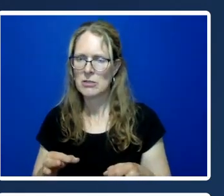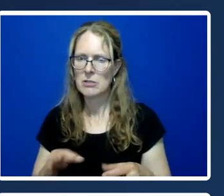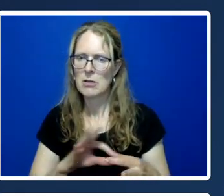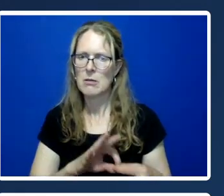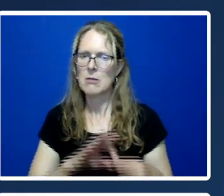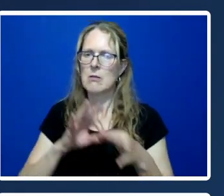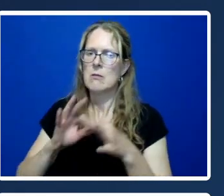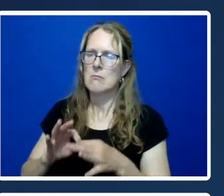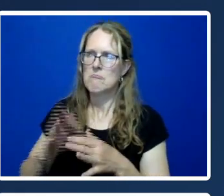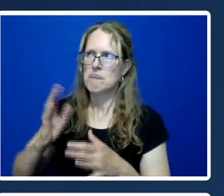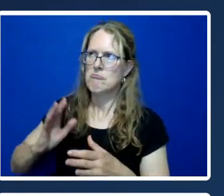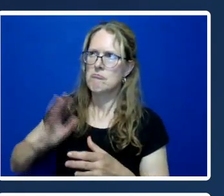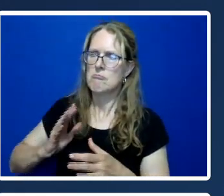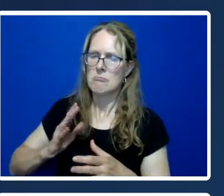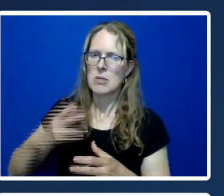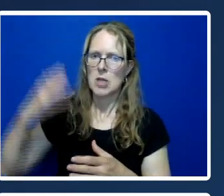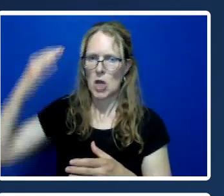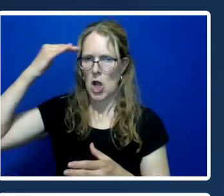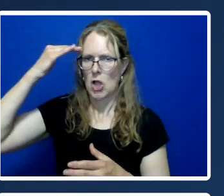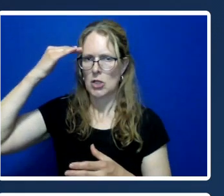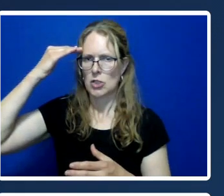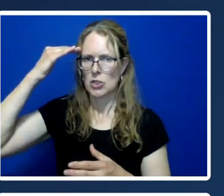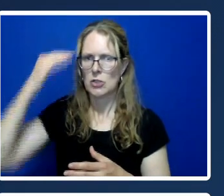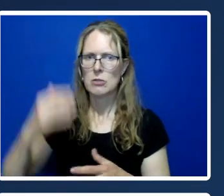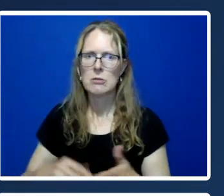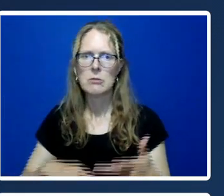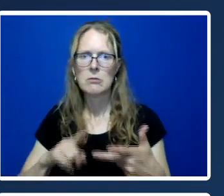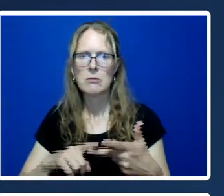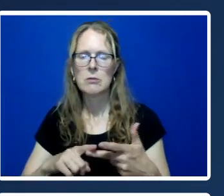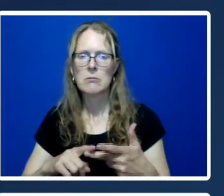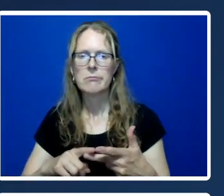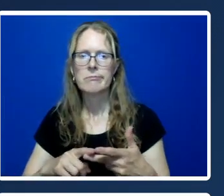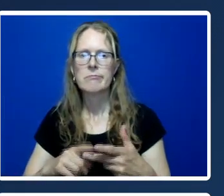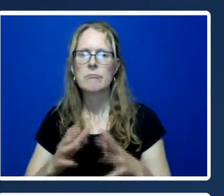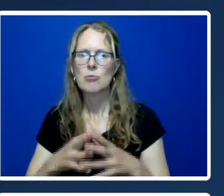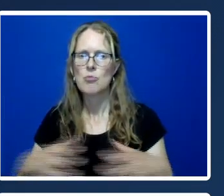And finally, it's to build that network of community stakeholders. This is probably